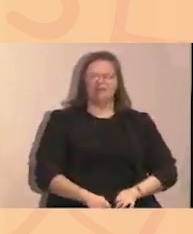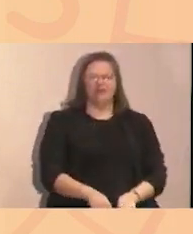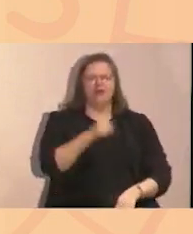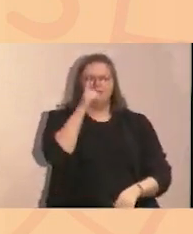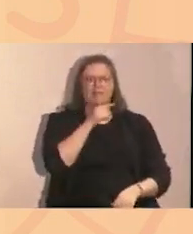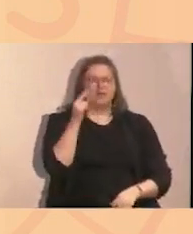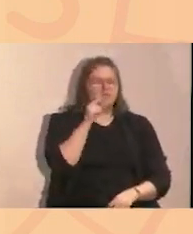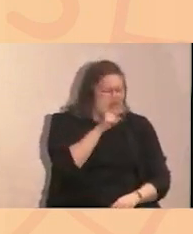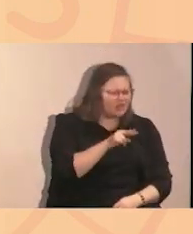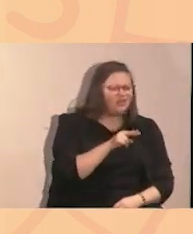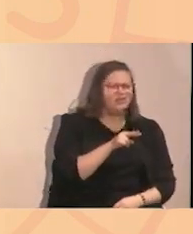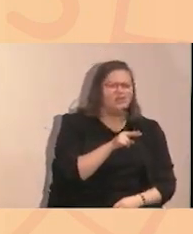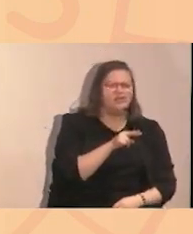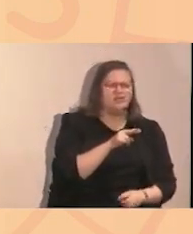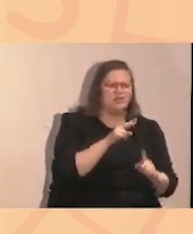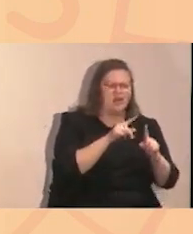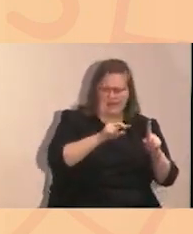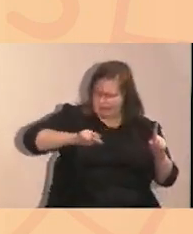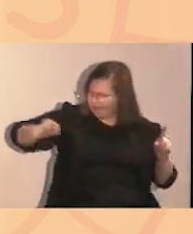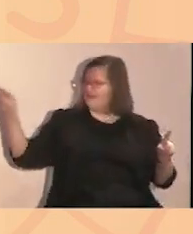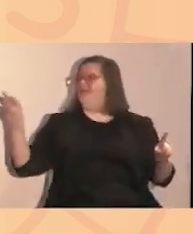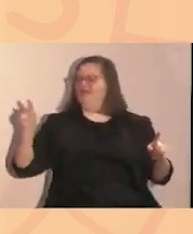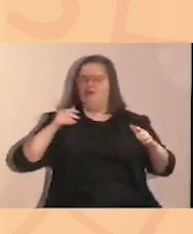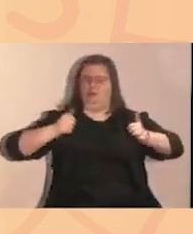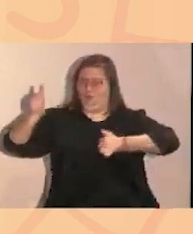and they'd go read a word and they'd have to run across the other side of the gallery and find out the word.